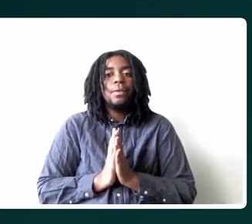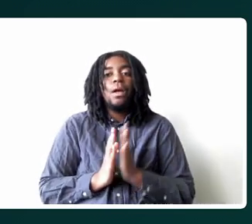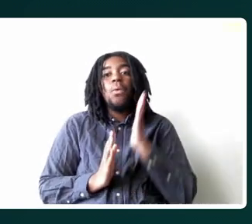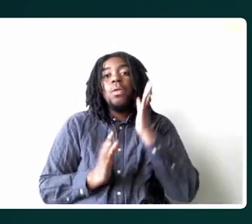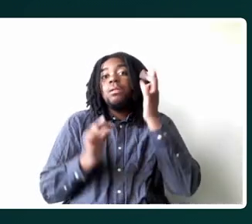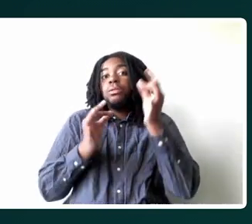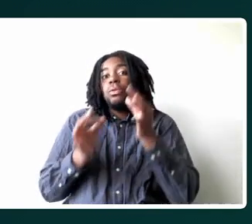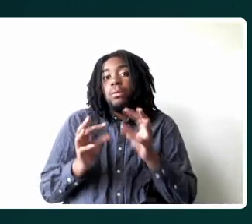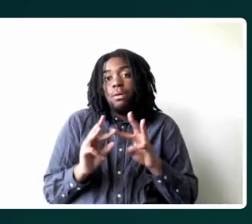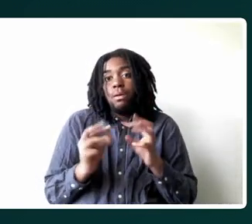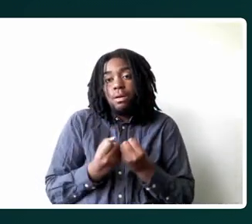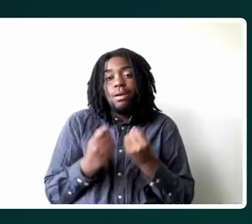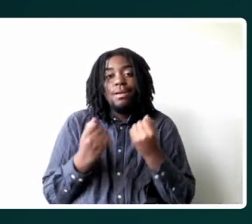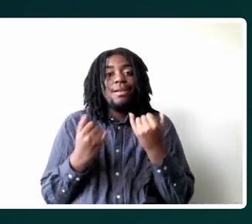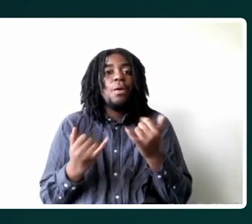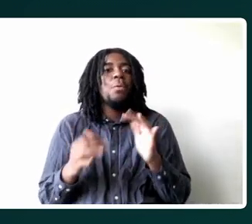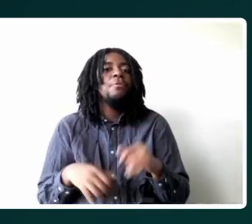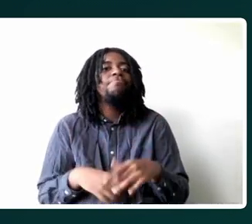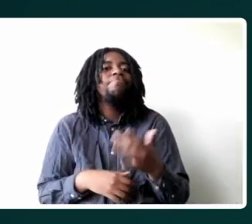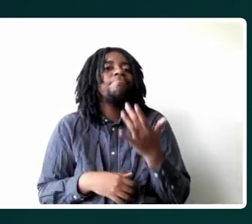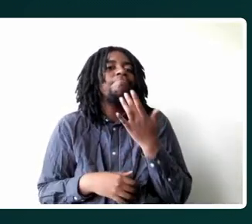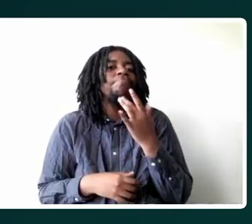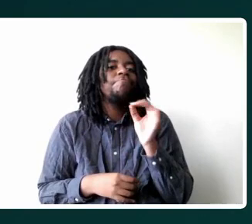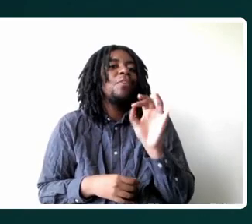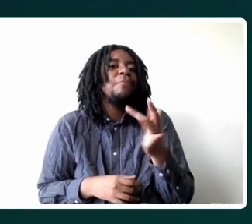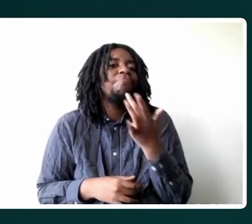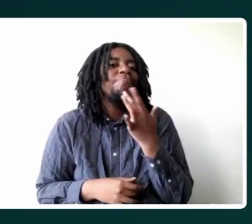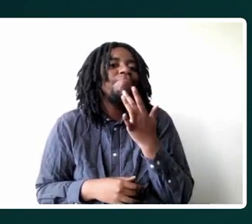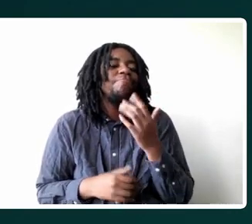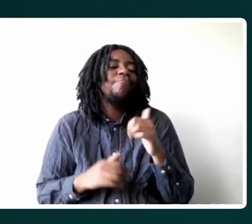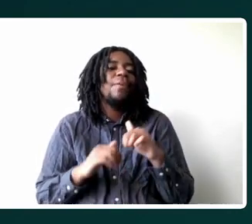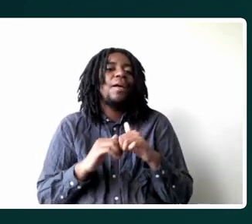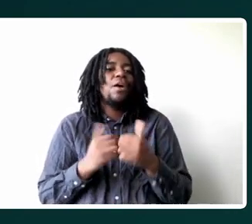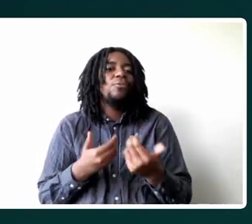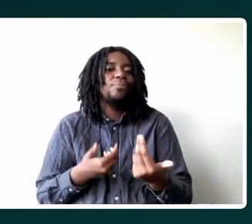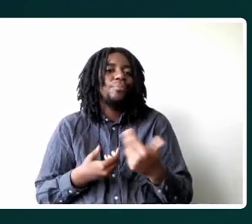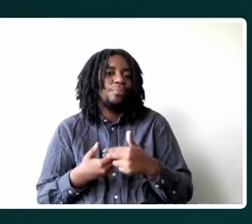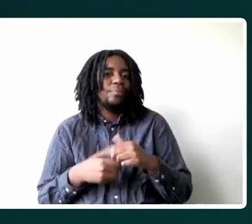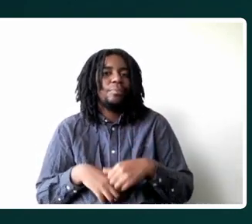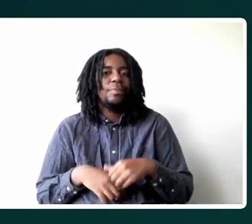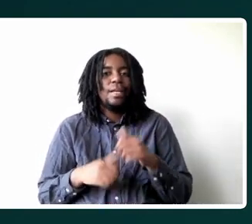you a taste of what it's like to participate. Every workshop begins with an introductory